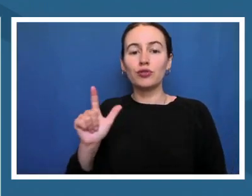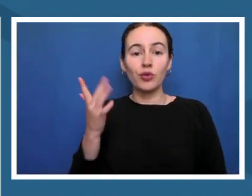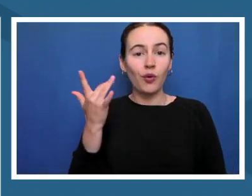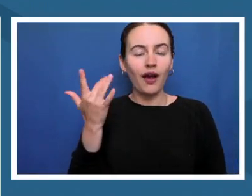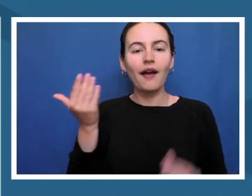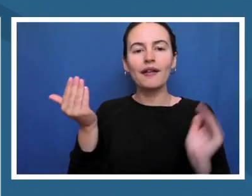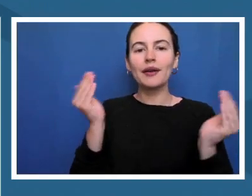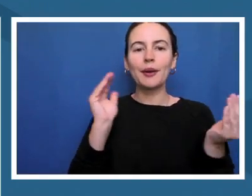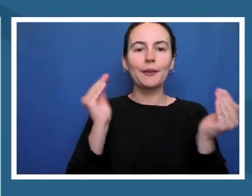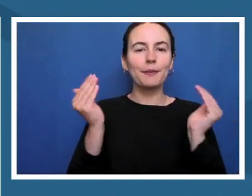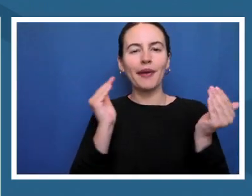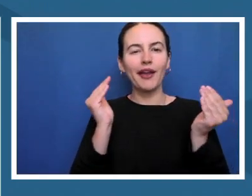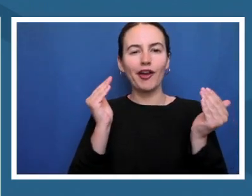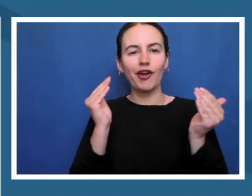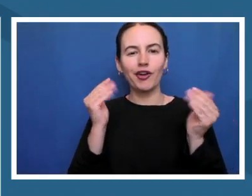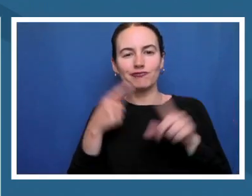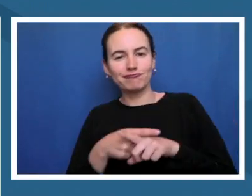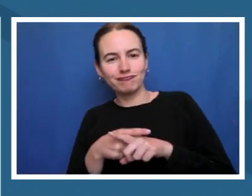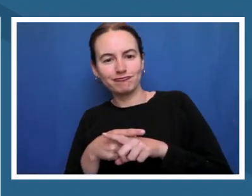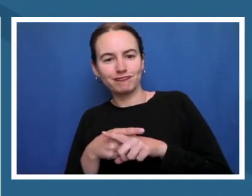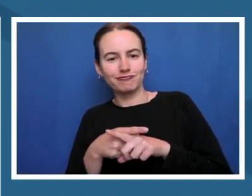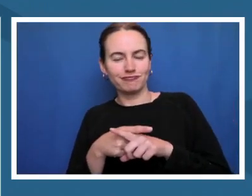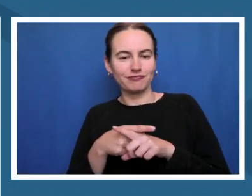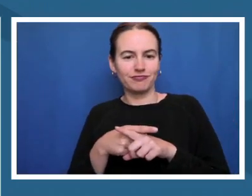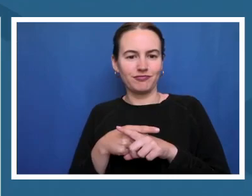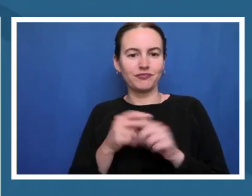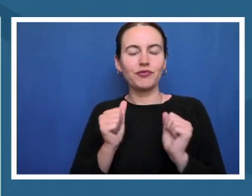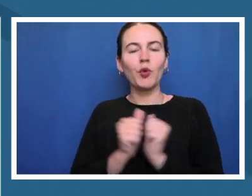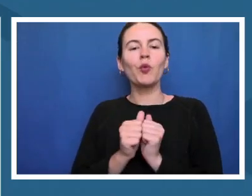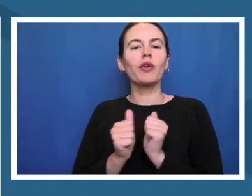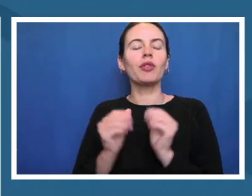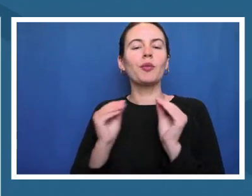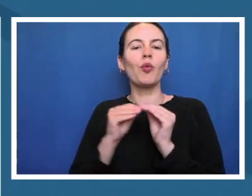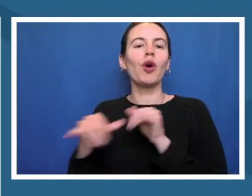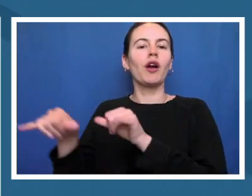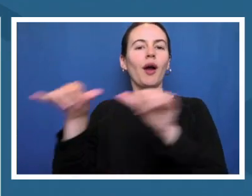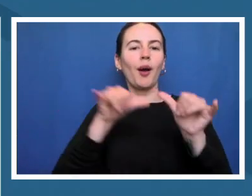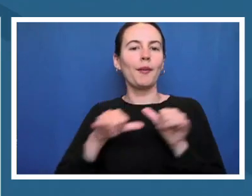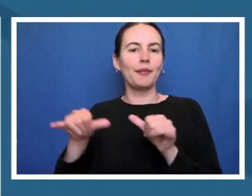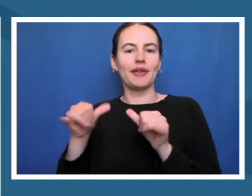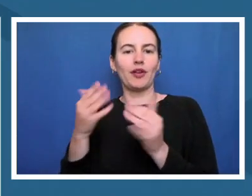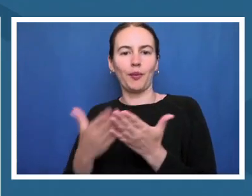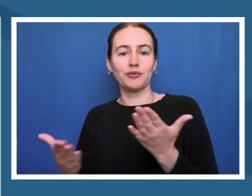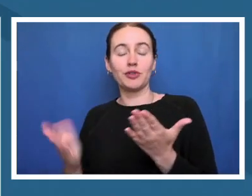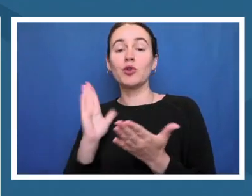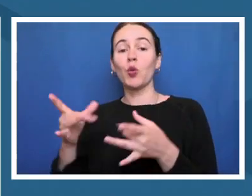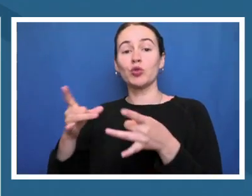sometimes against an object that they see more common so i use a starbucks